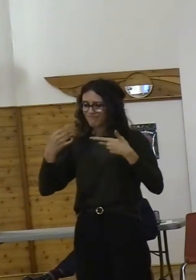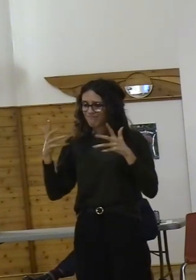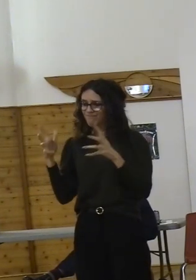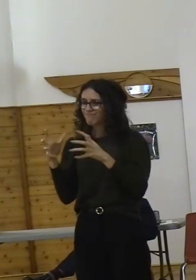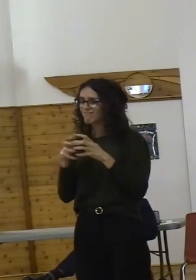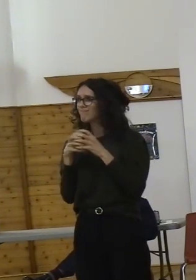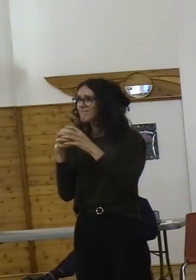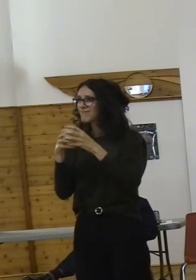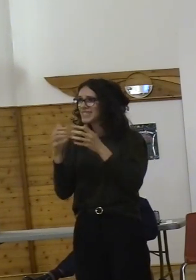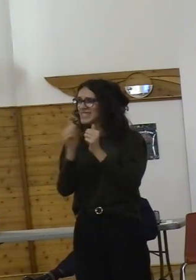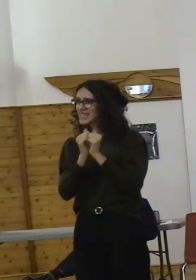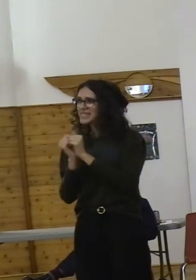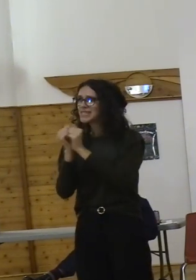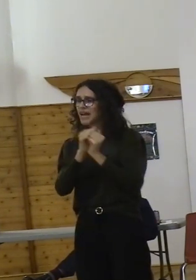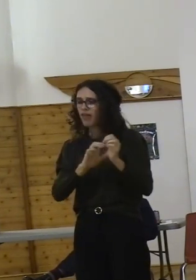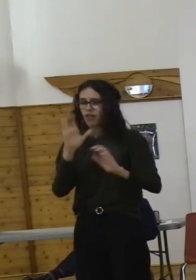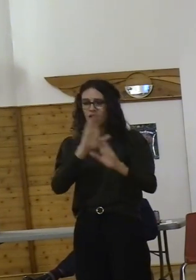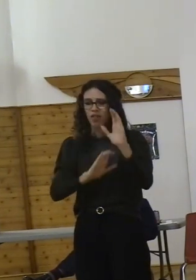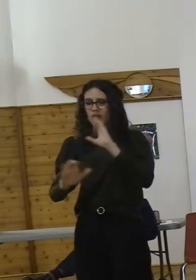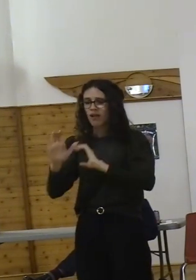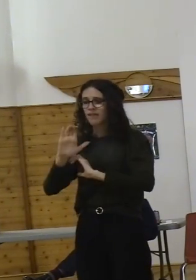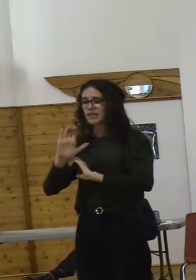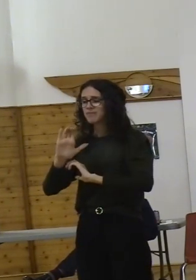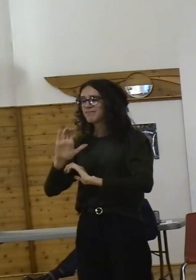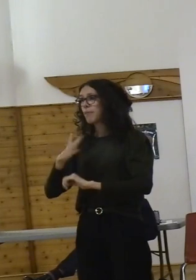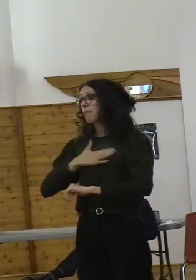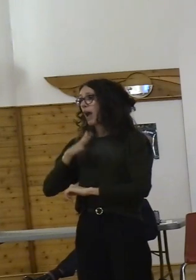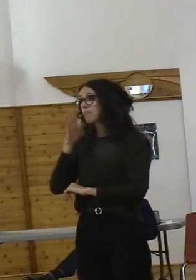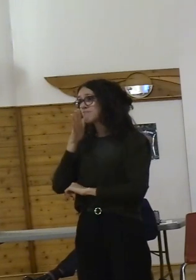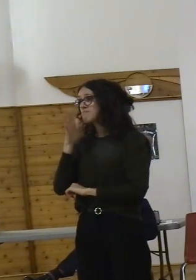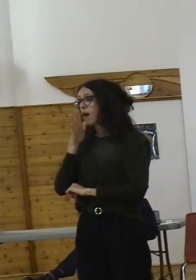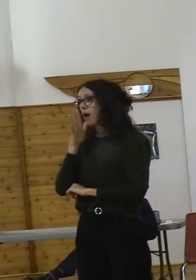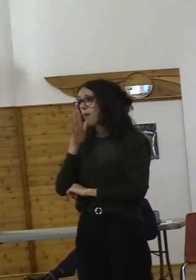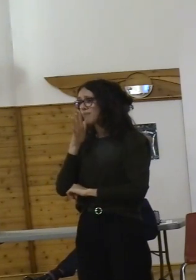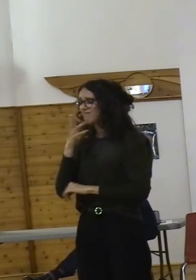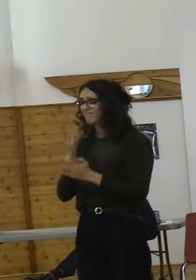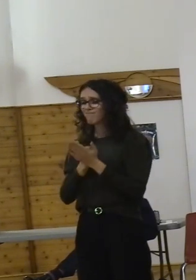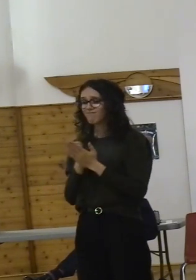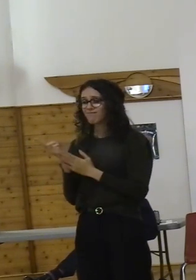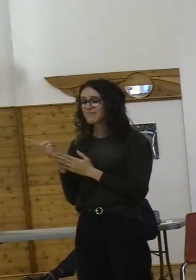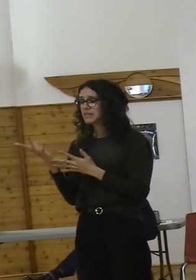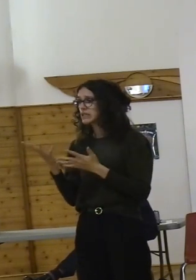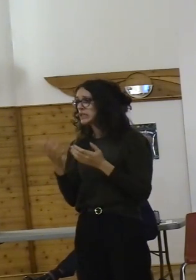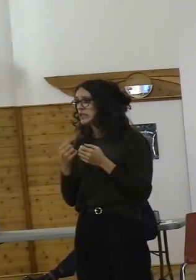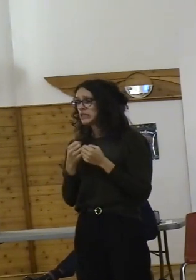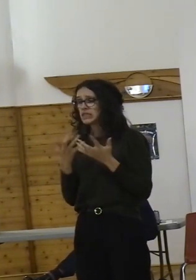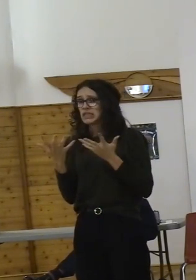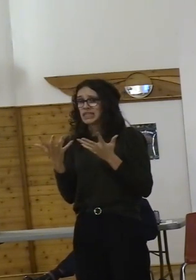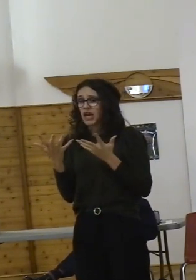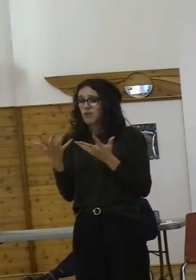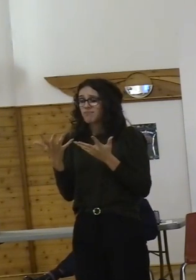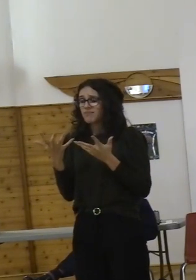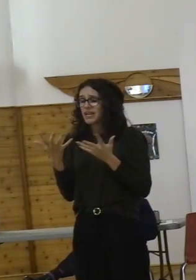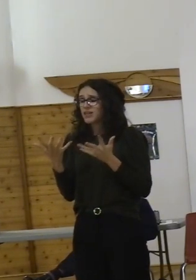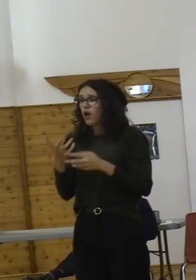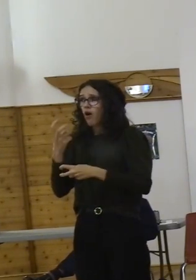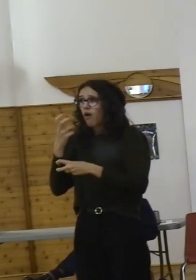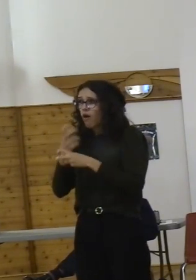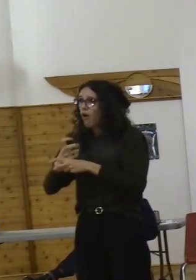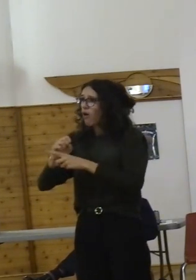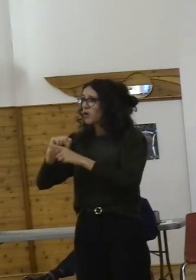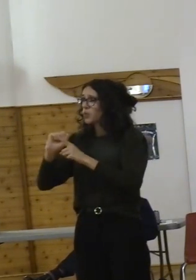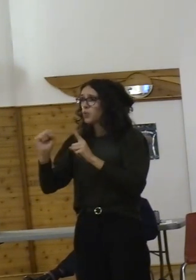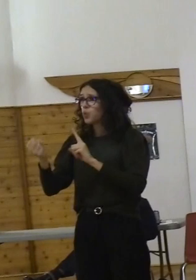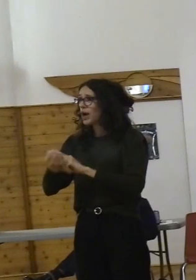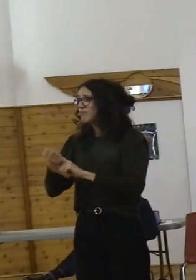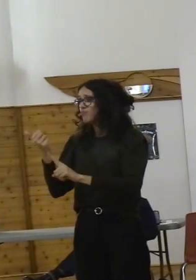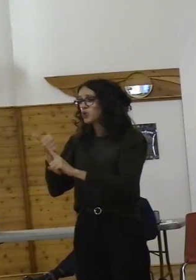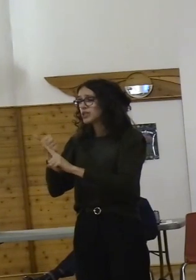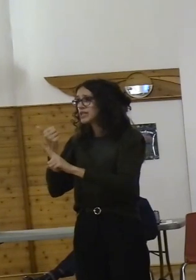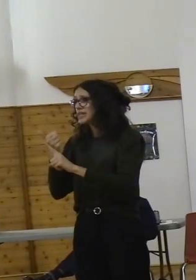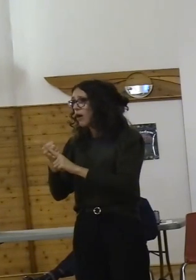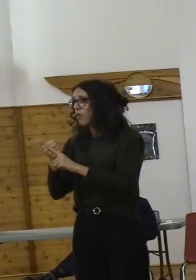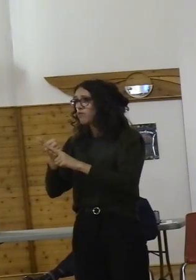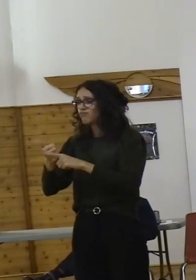My mother, Morgan Harris, was a vulnerable Indigenous woman on the streets after having all of her children ripped away from her at a very young age.